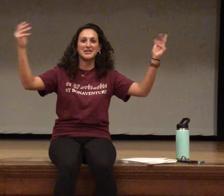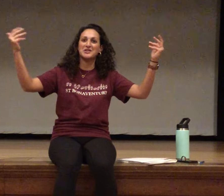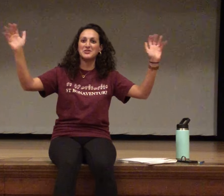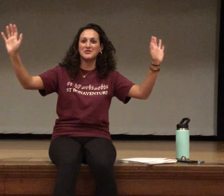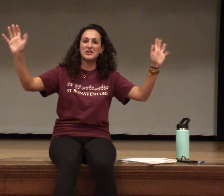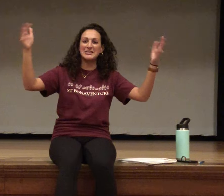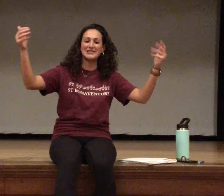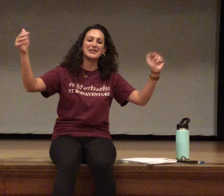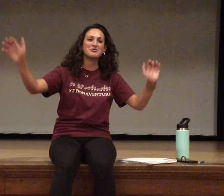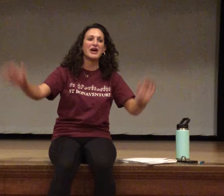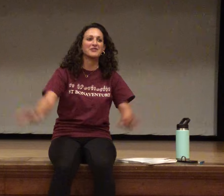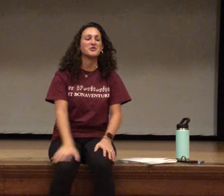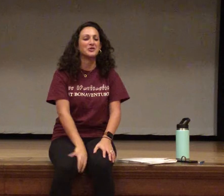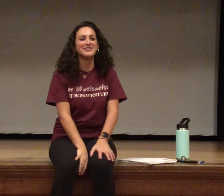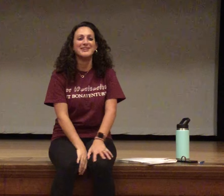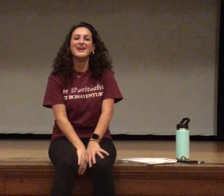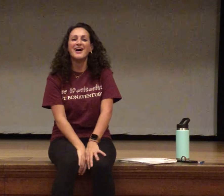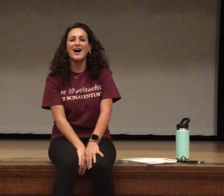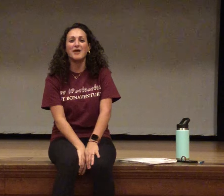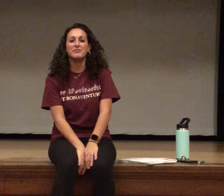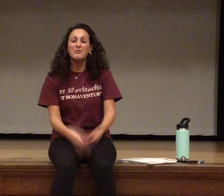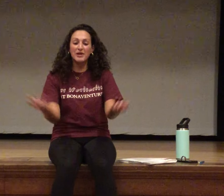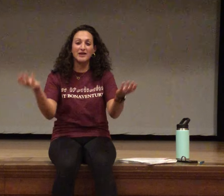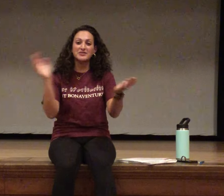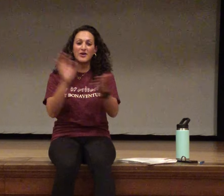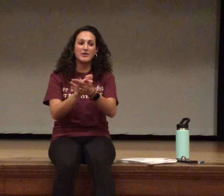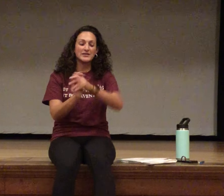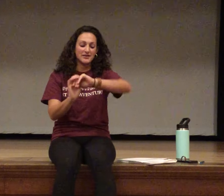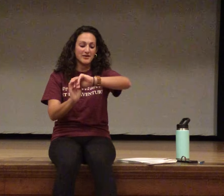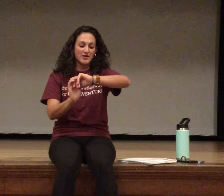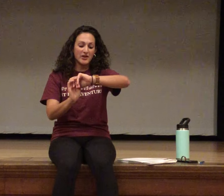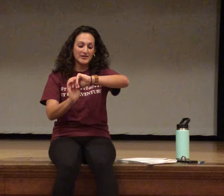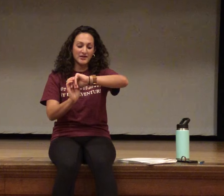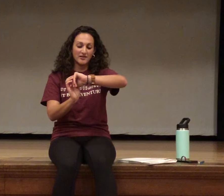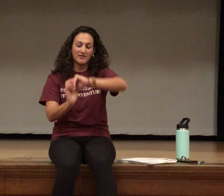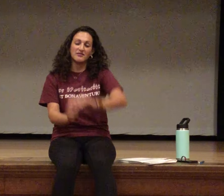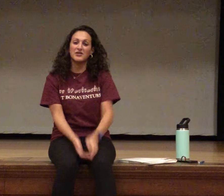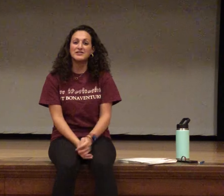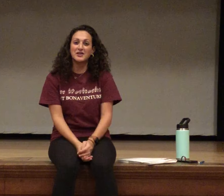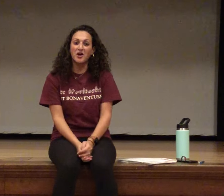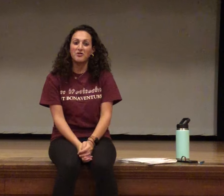stand so it's very easy to keep track of course um but yeah so anyways you guys are you guys can go